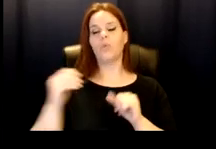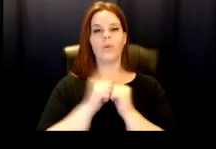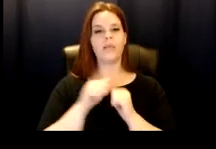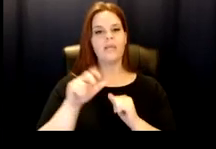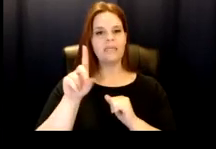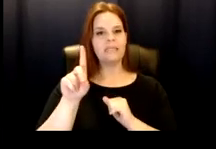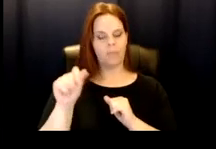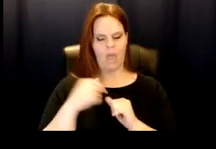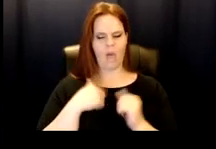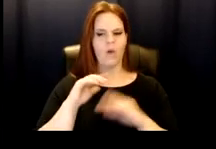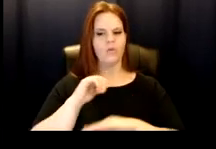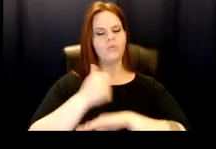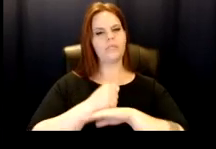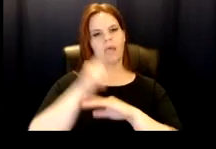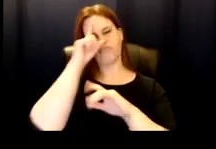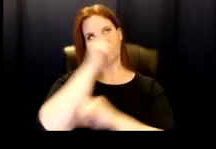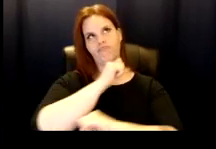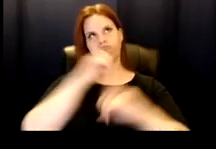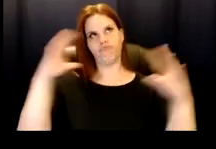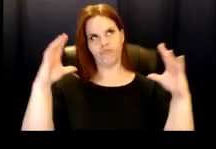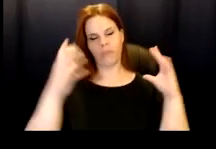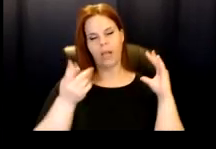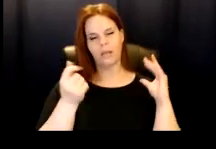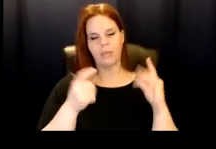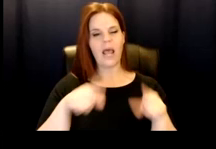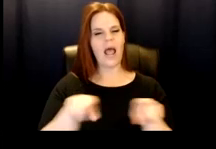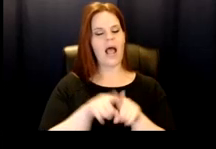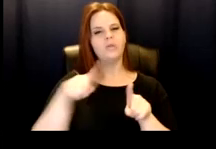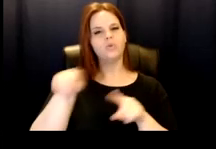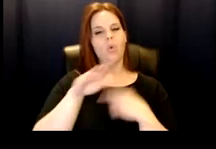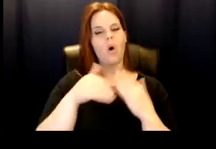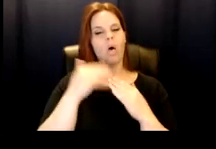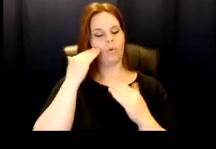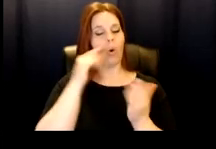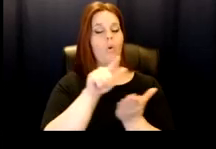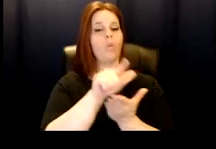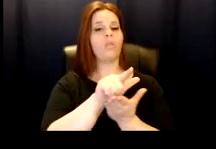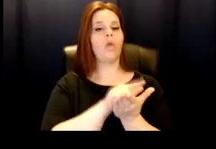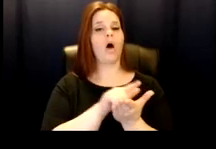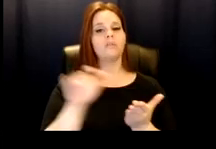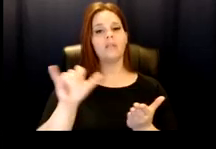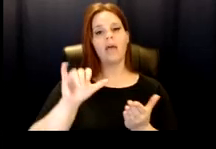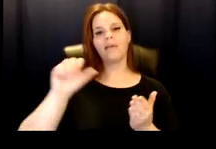the stage a little bit. As you probably all know, laws such as the ADA and the Workforce